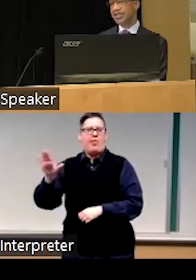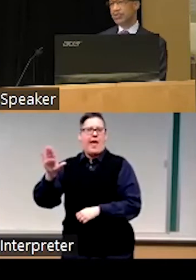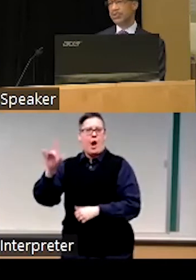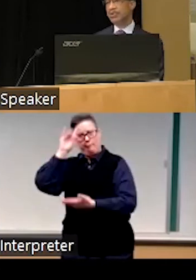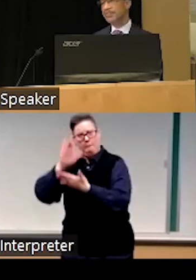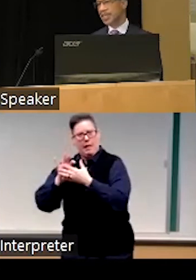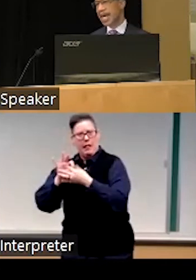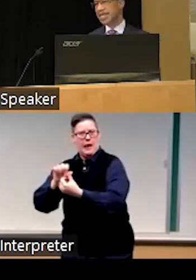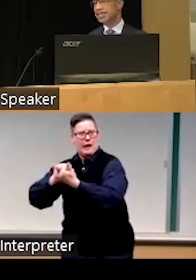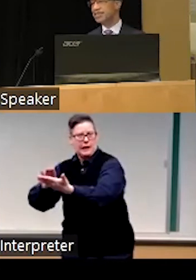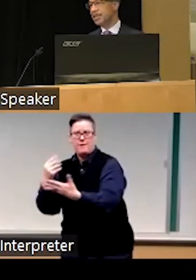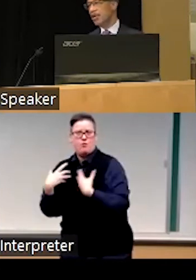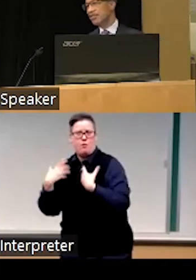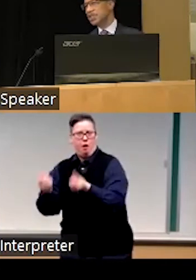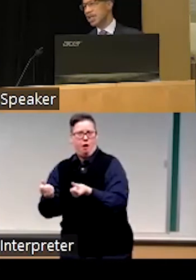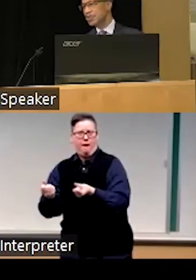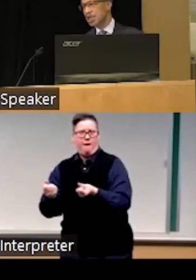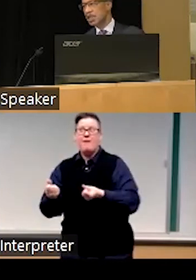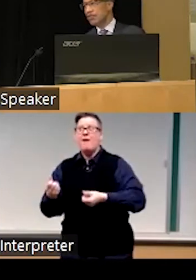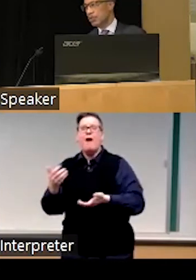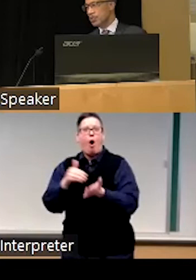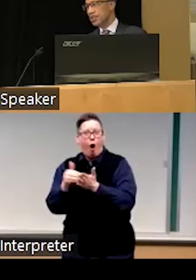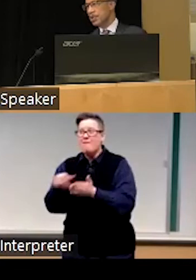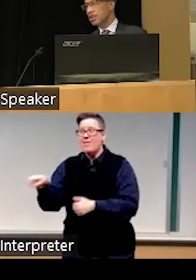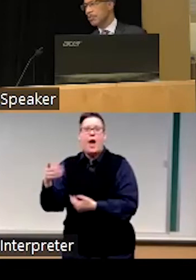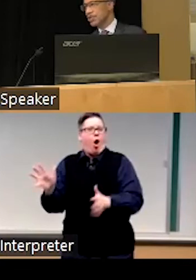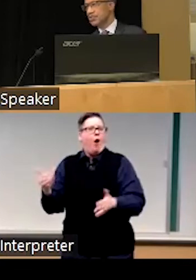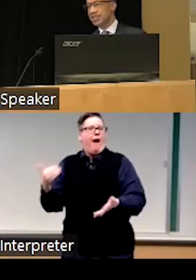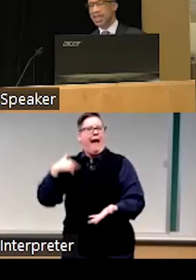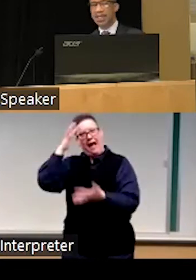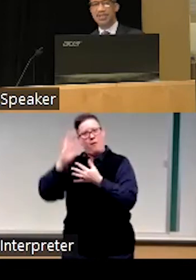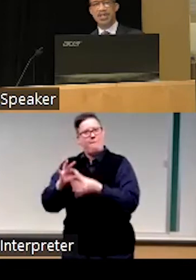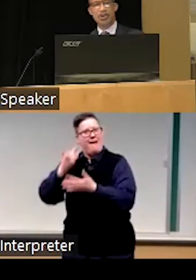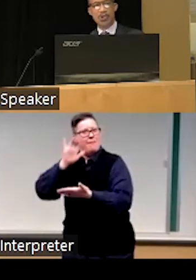that those are the assets that oftentimes for those in our Western societies can be